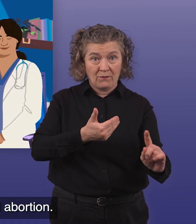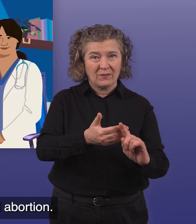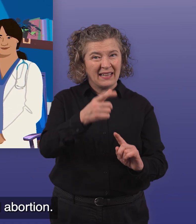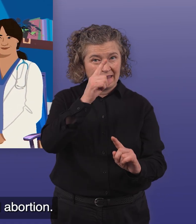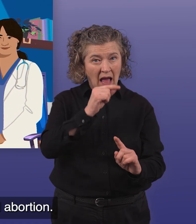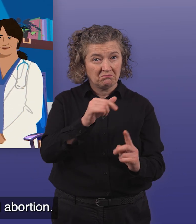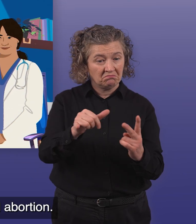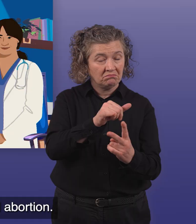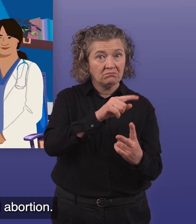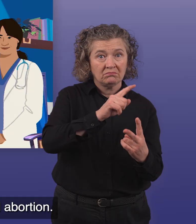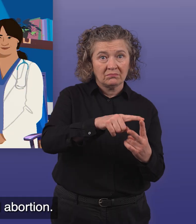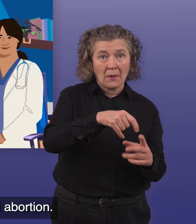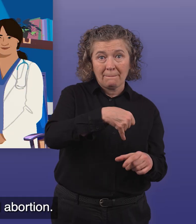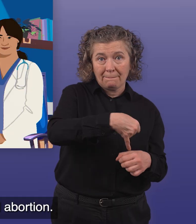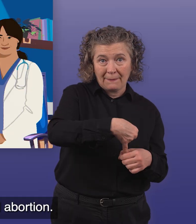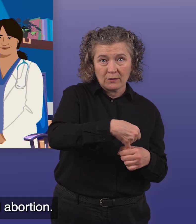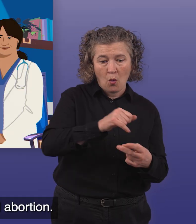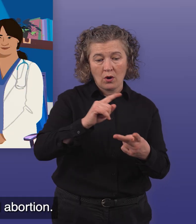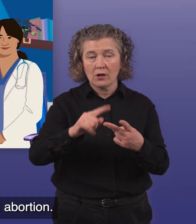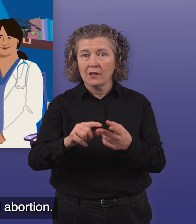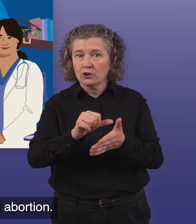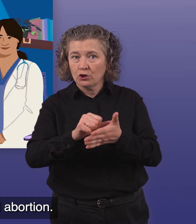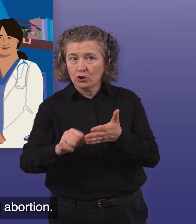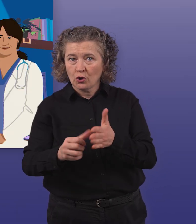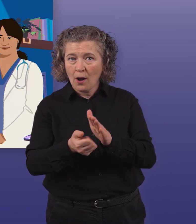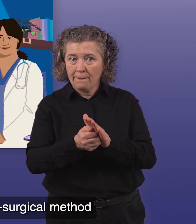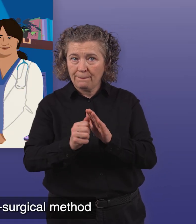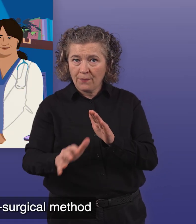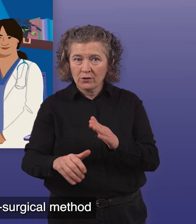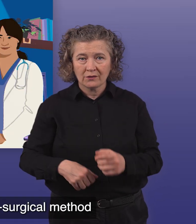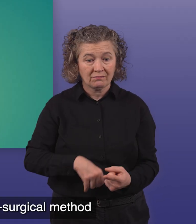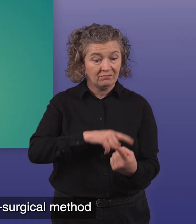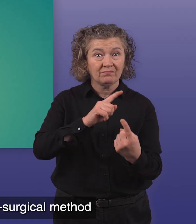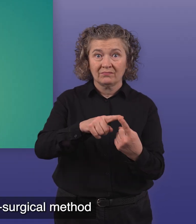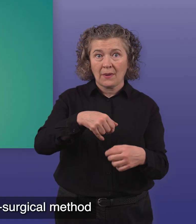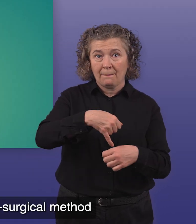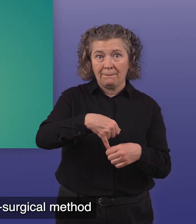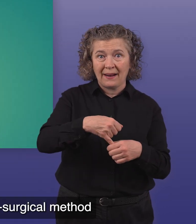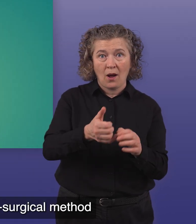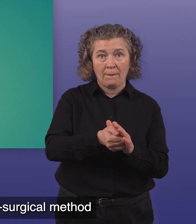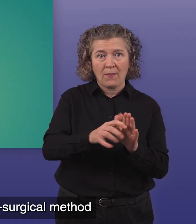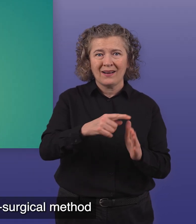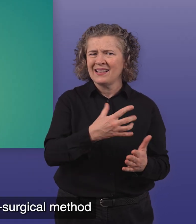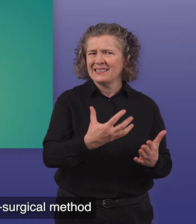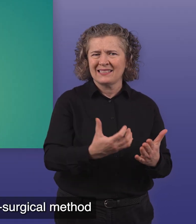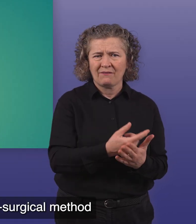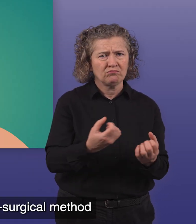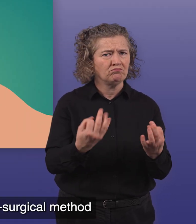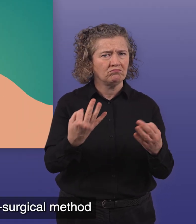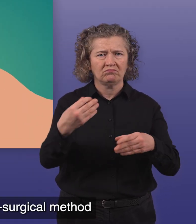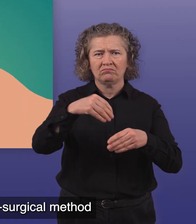have a medical or surgical abortion. A medical abortion is a safe, non-surgical method